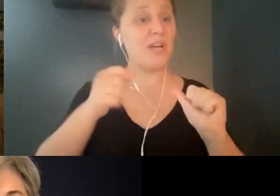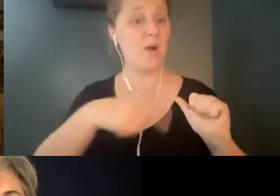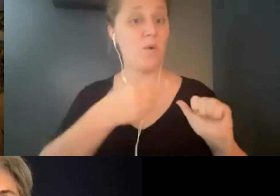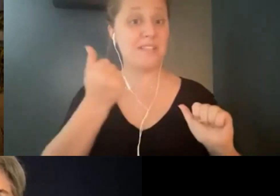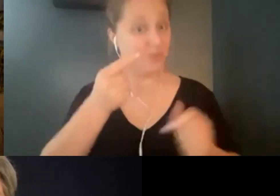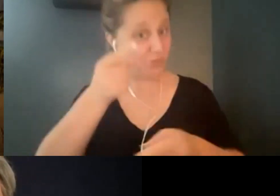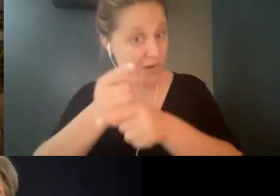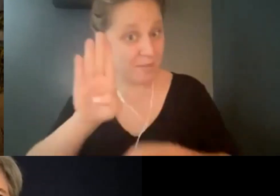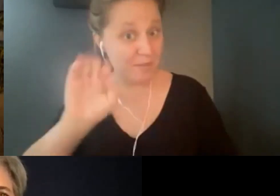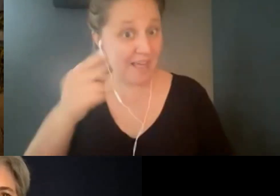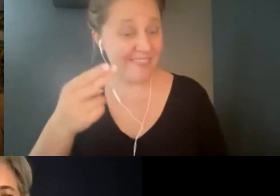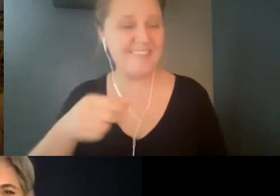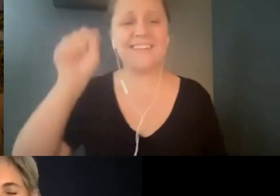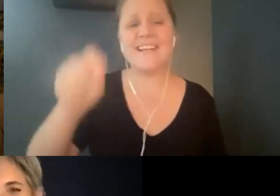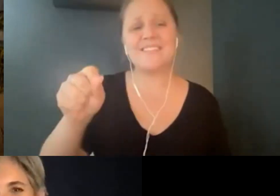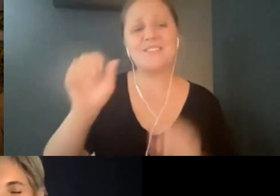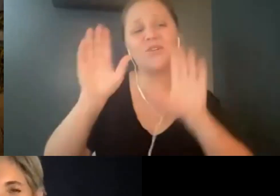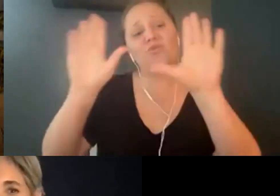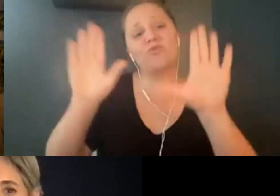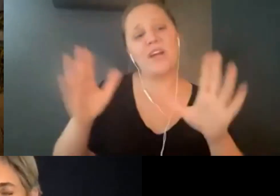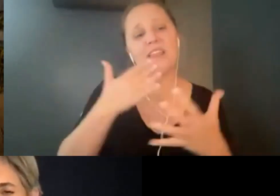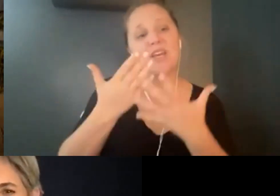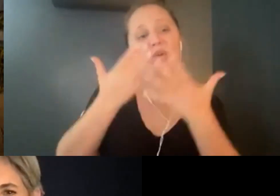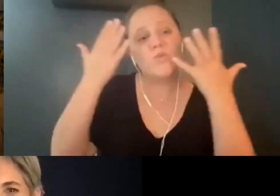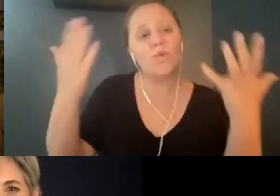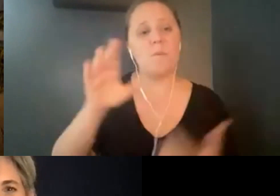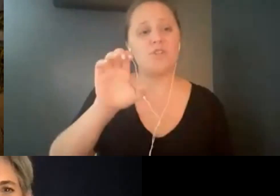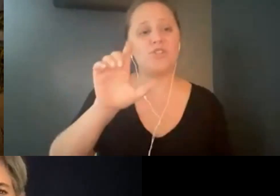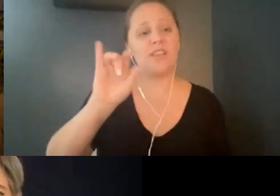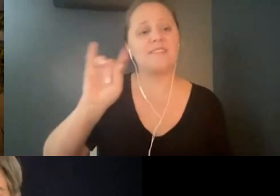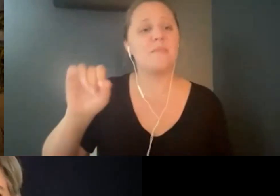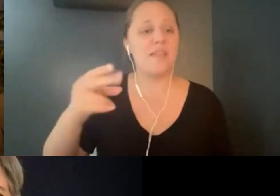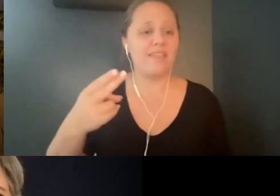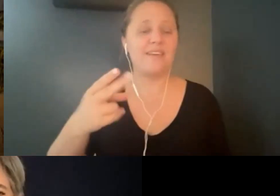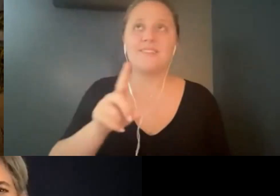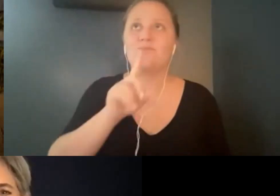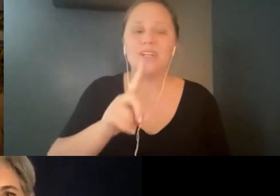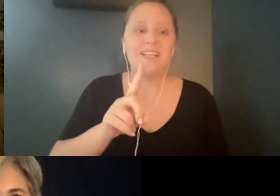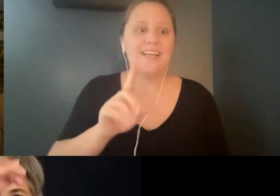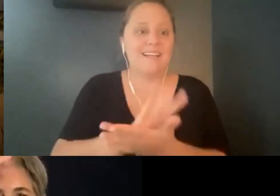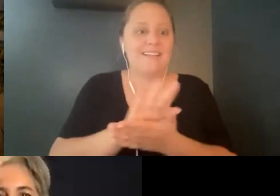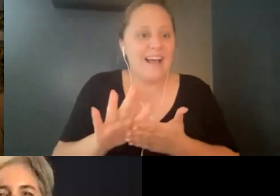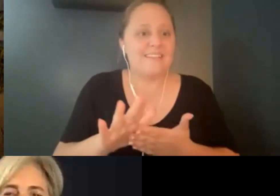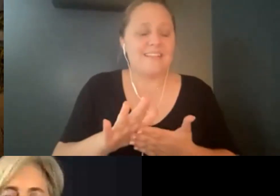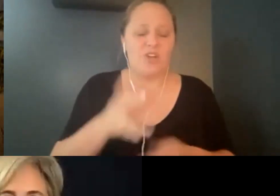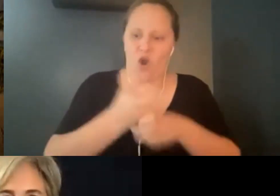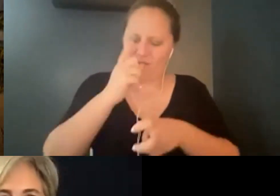Great, great, thank you so much Elizabeth. It's just such a pleasure. It's gonna be hard for me not to move my hands but we'll see if I can get through